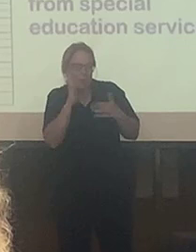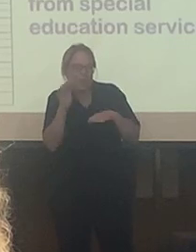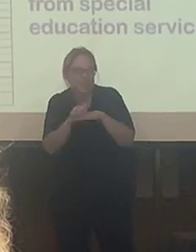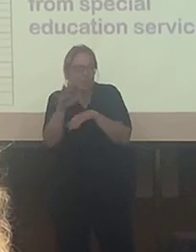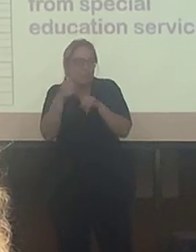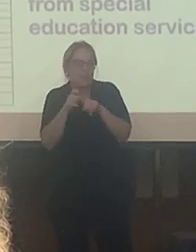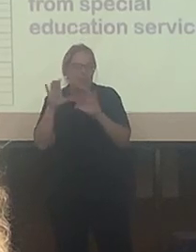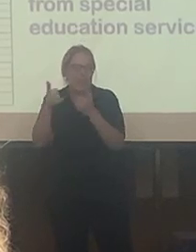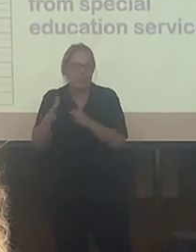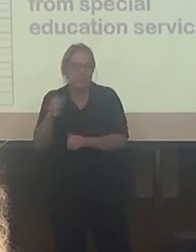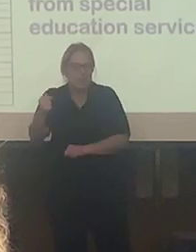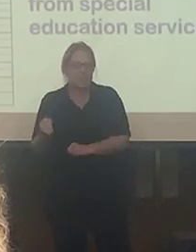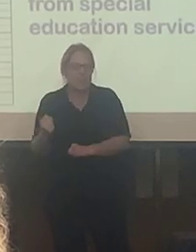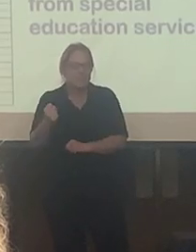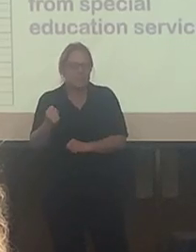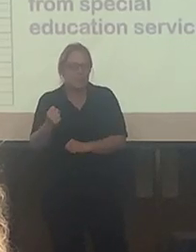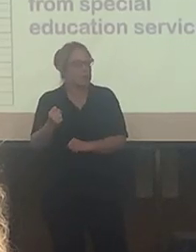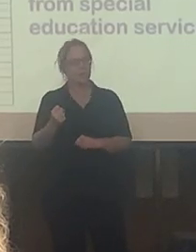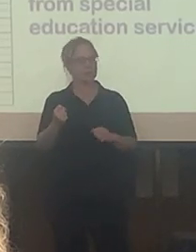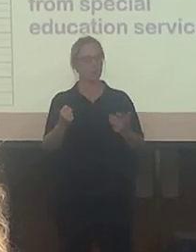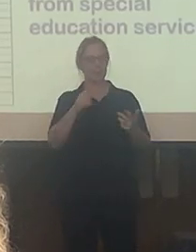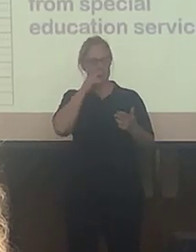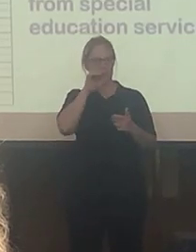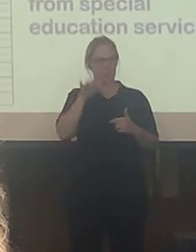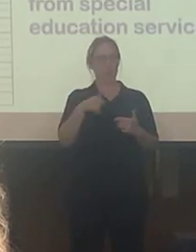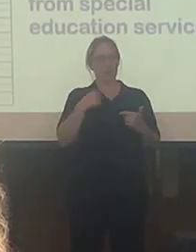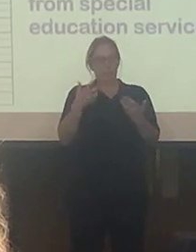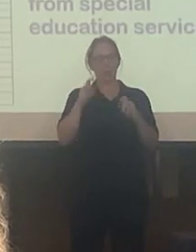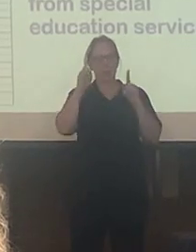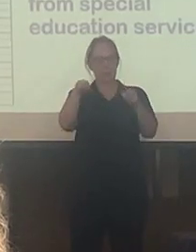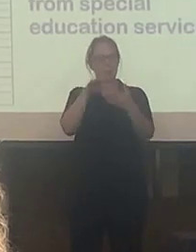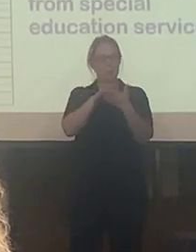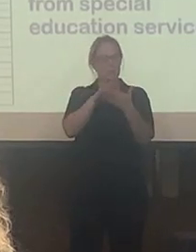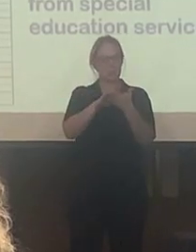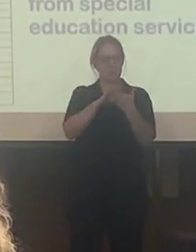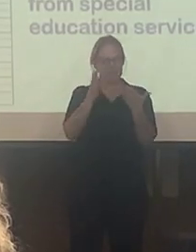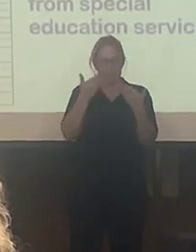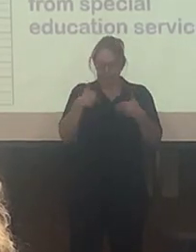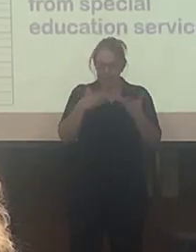yes they don't do that they want to go to school to be a kid they want to have friends they want